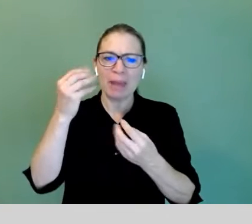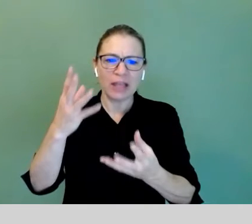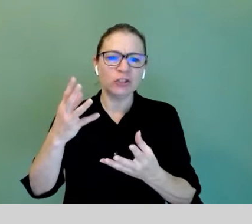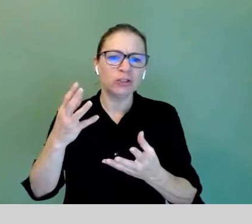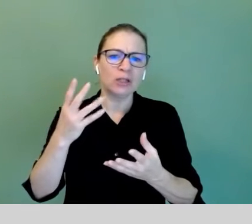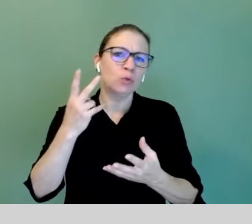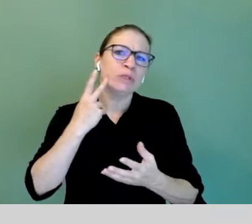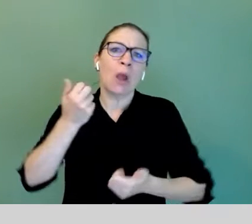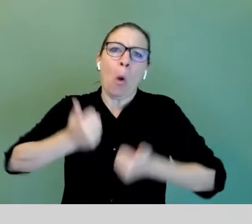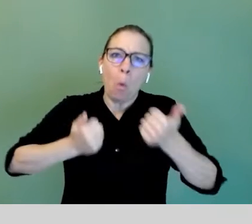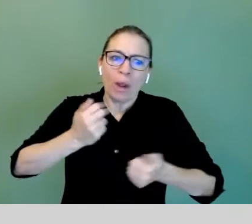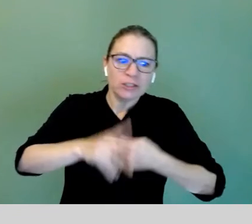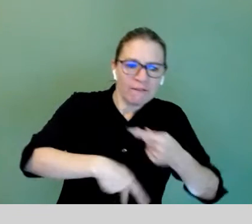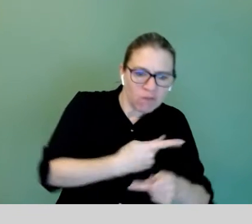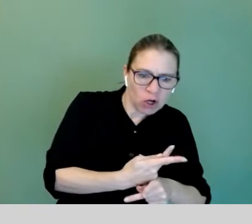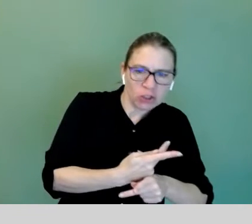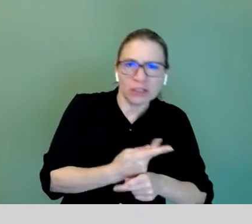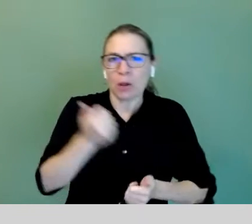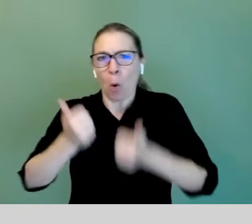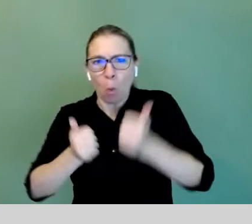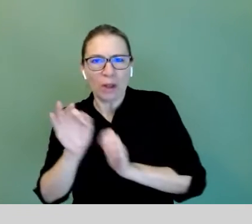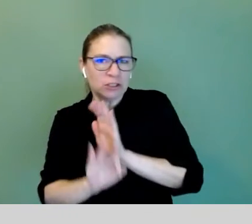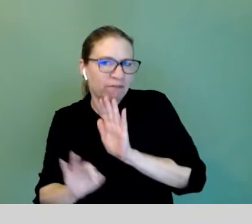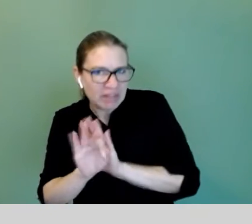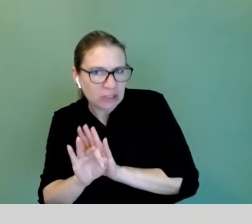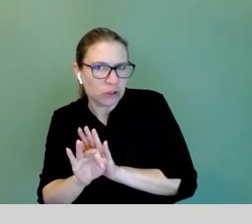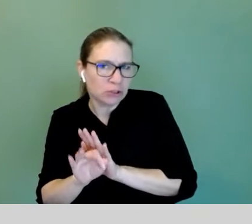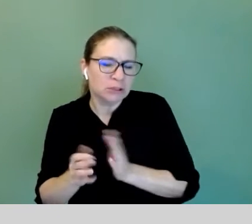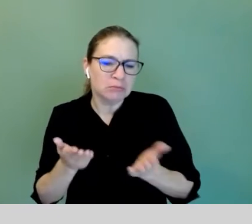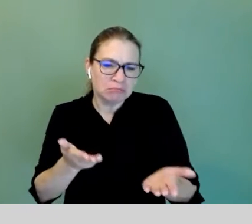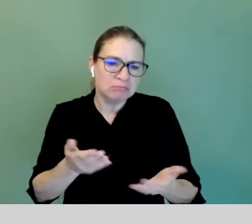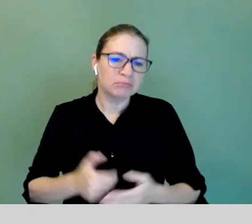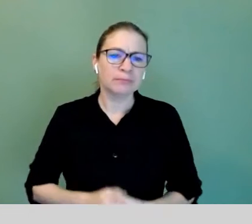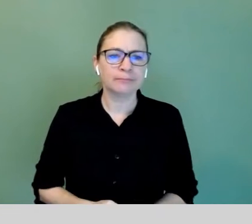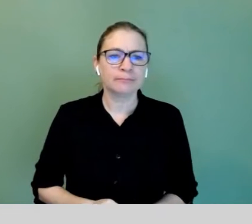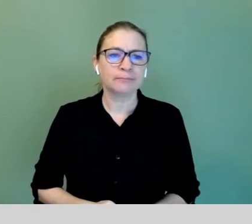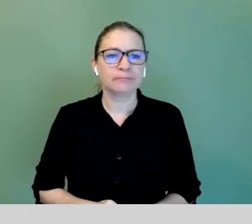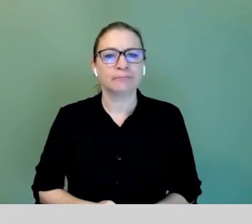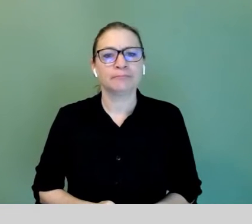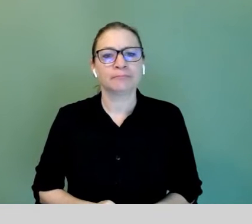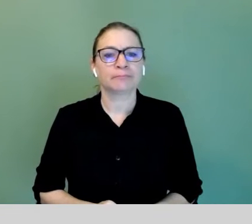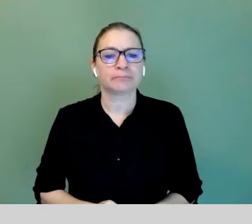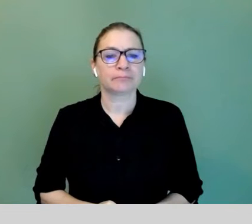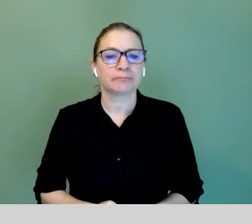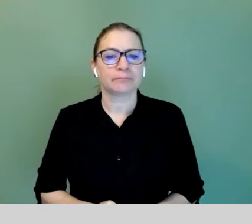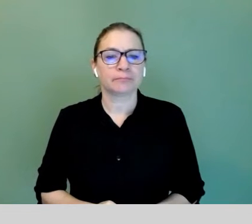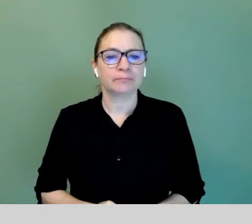and let's see what versions of Python support the features that you want to use.